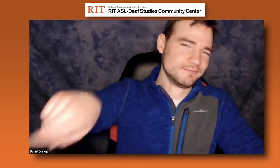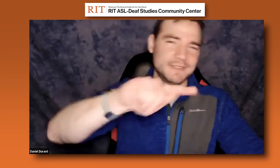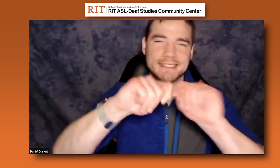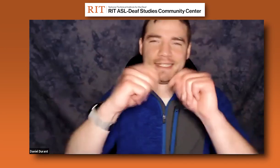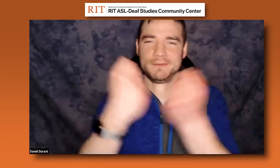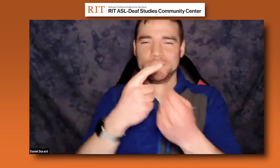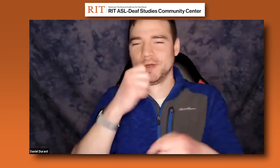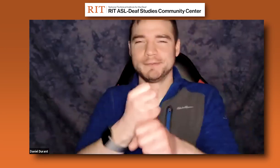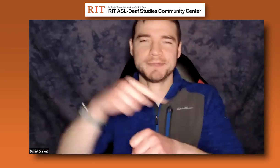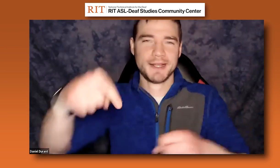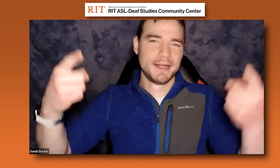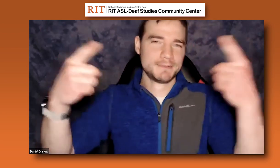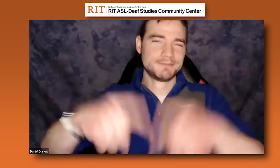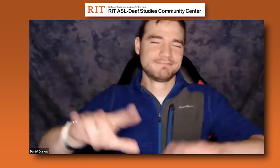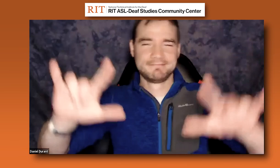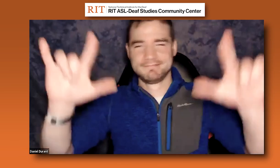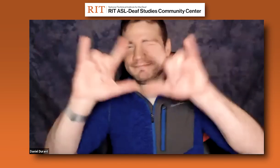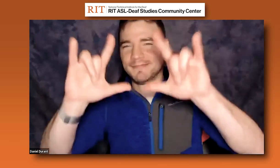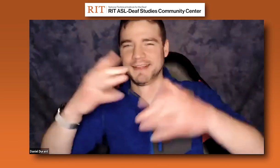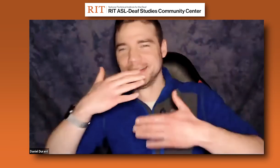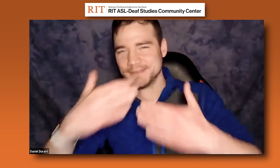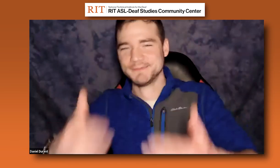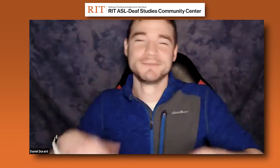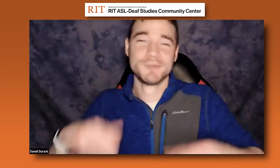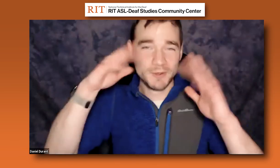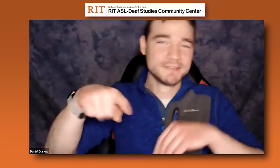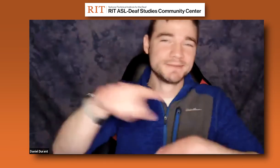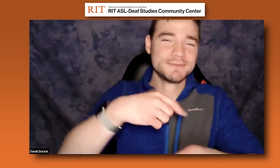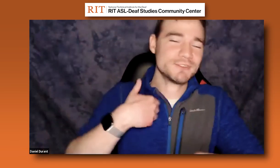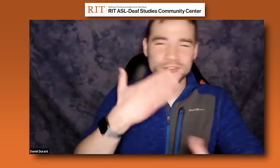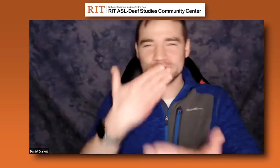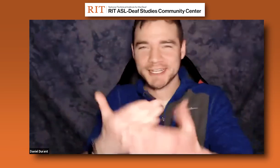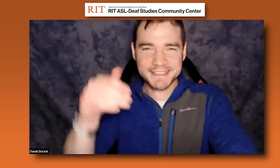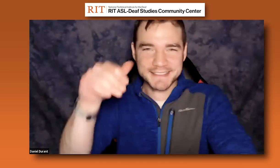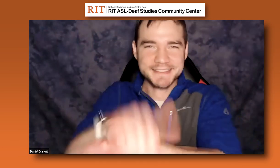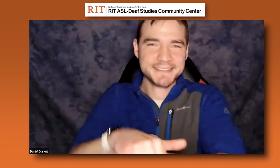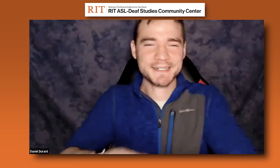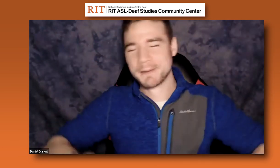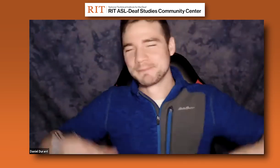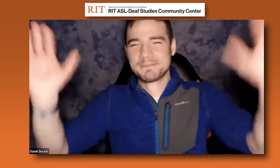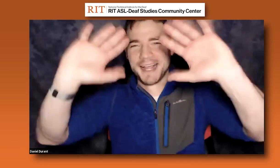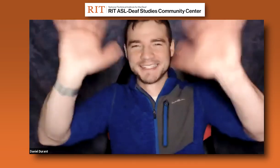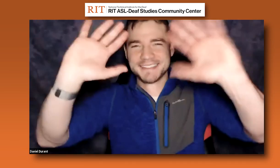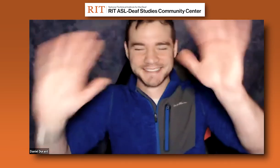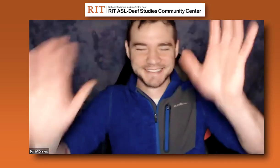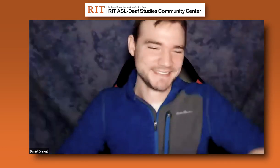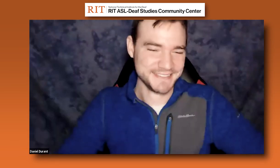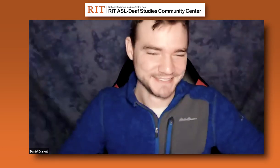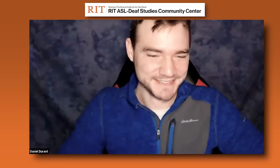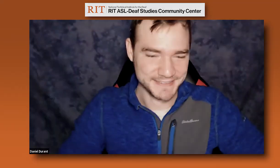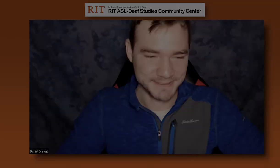for interpreting into English my presentation. Thank you all, and have a good night. Take care.